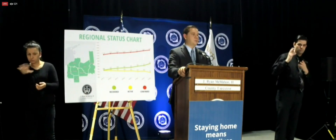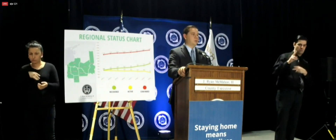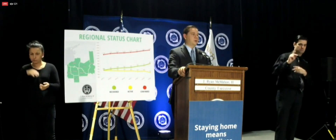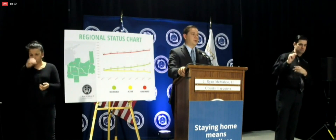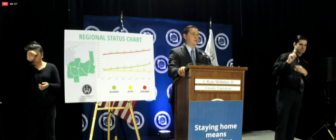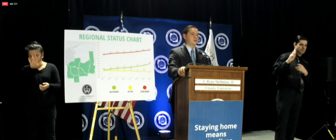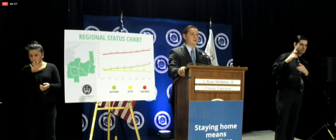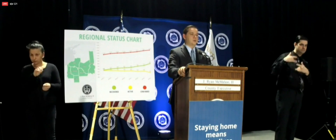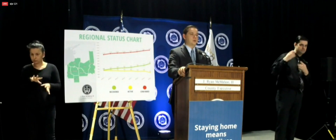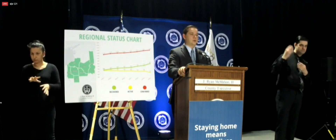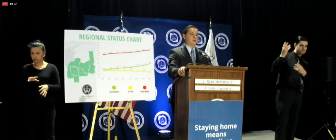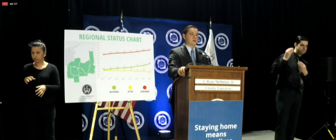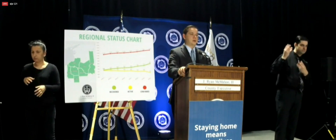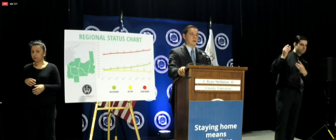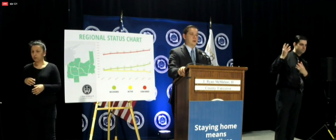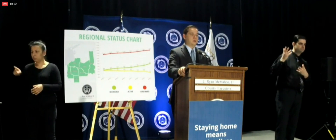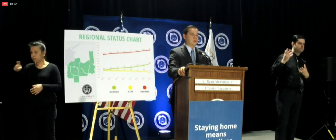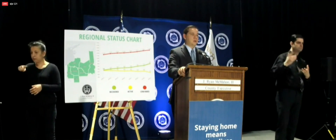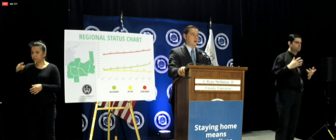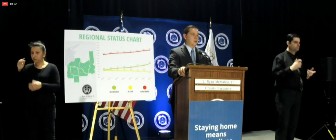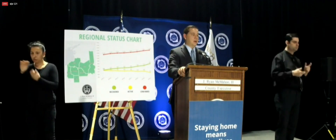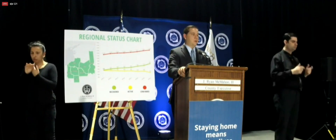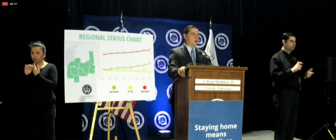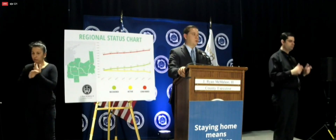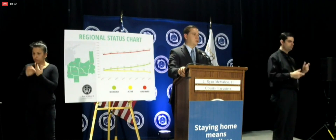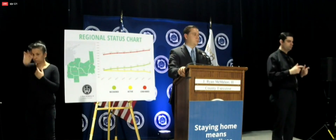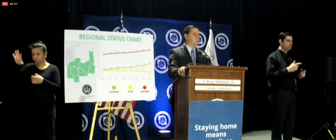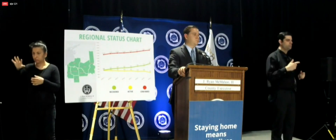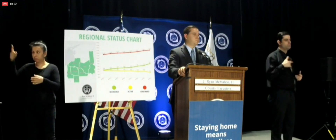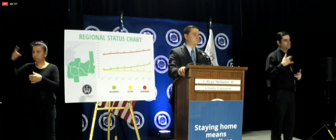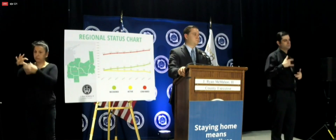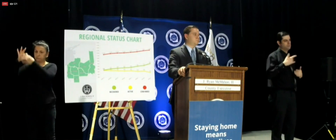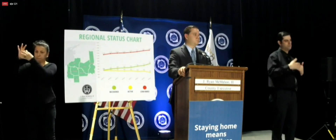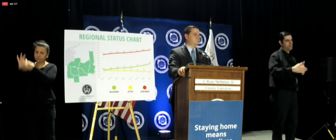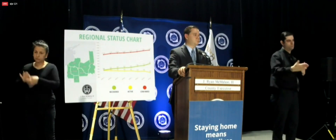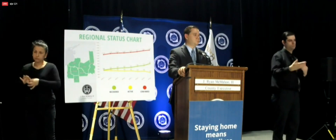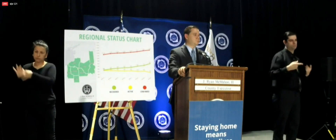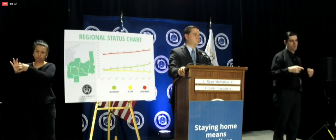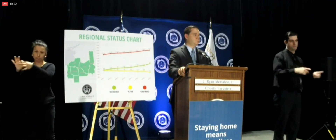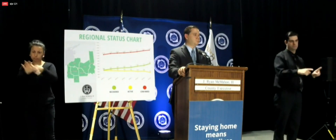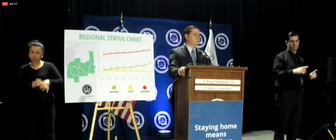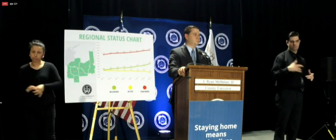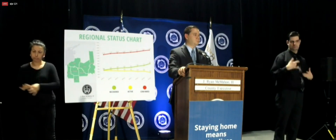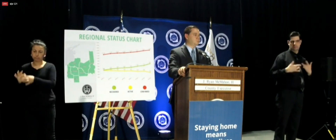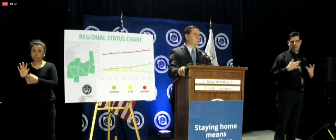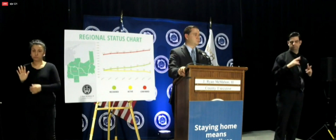STATE, KEEPING THEM BRIEFED ON EVERYTHING, AND, GETTING FEEDBACK ON SOME PRELIMINARY THINGS SO WE'RE EXCITED ABOUT THAT PARTNERSHIP.